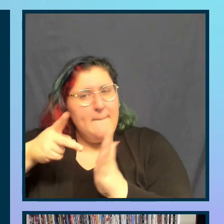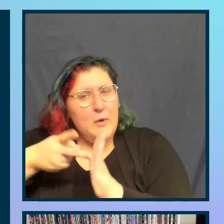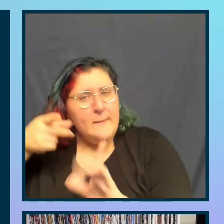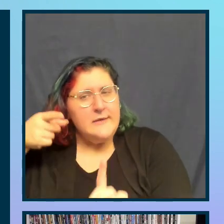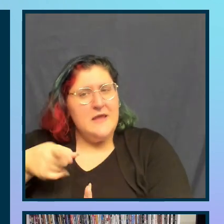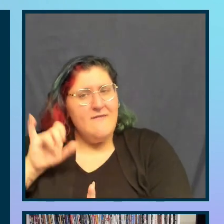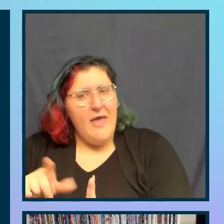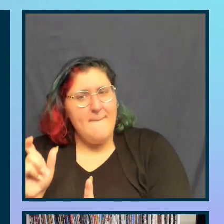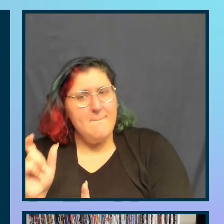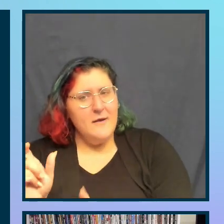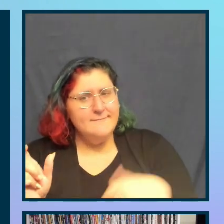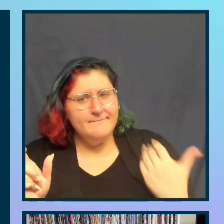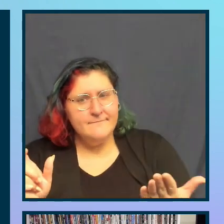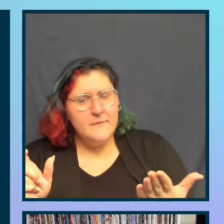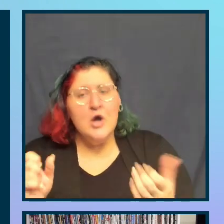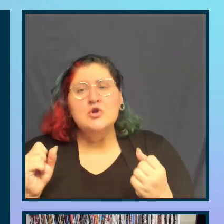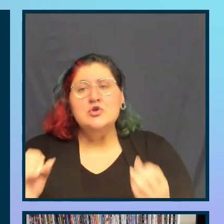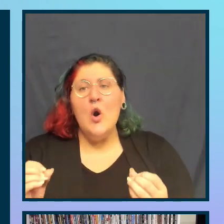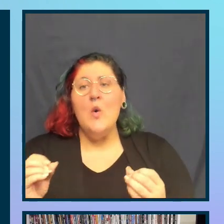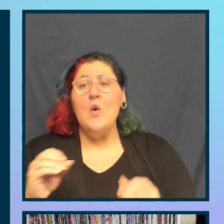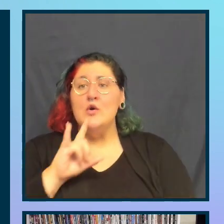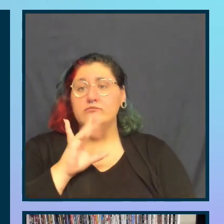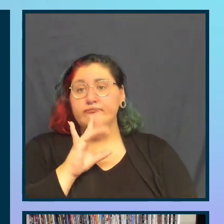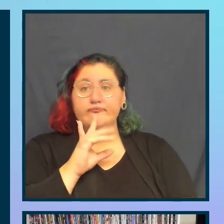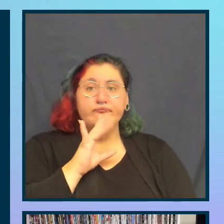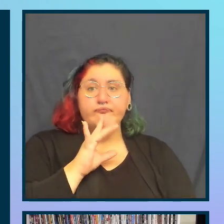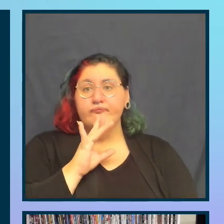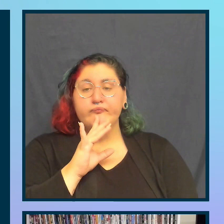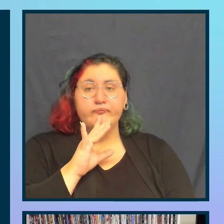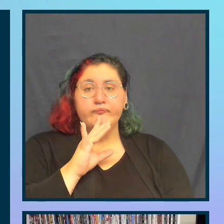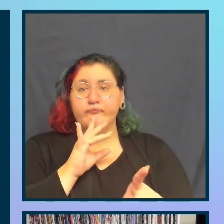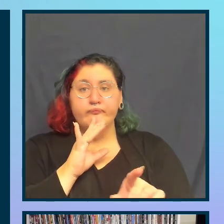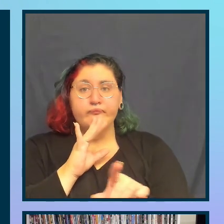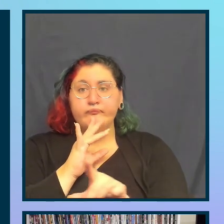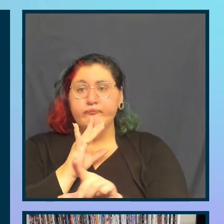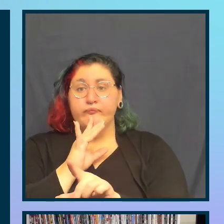So the screen reader would stop on the control and not announce anything. So again, as a sighted user,